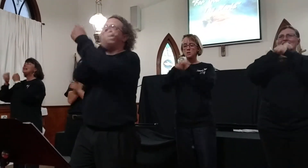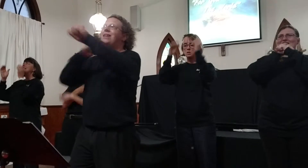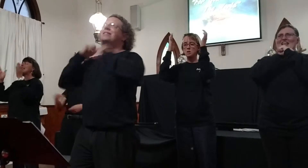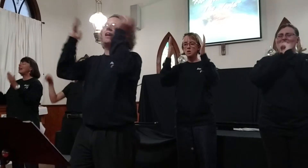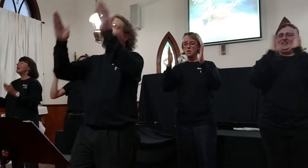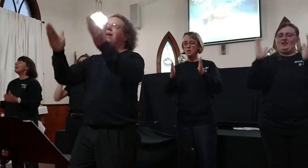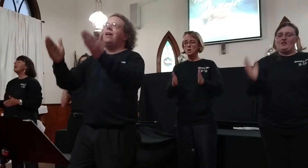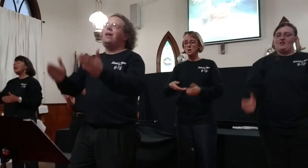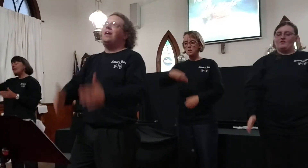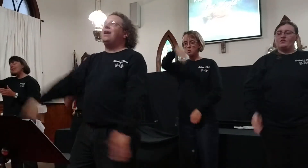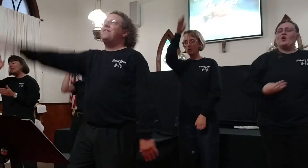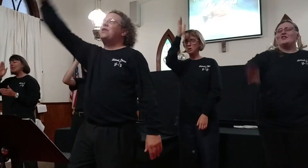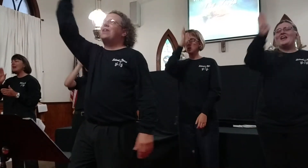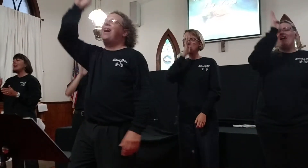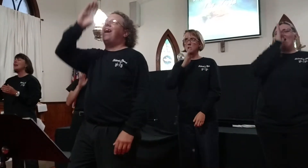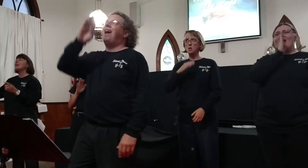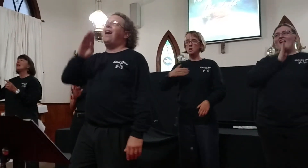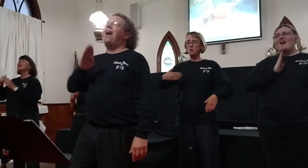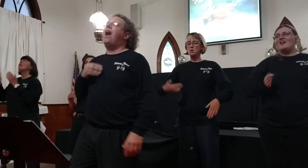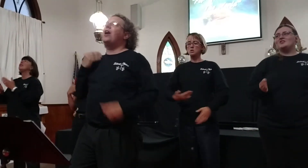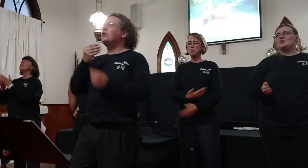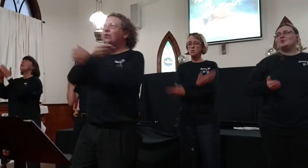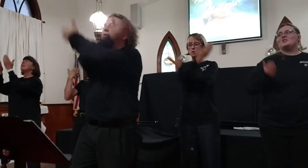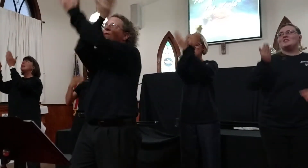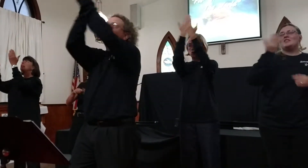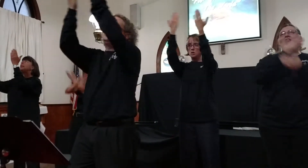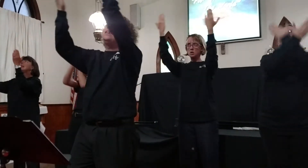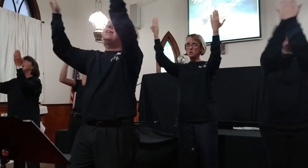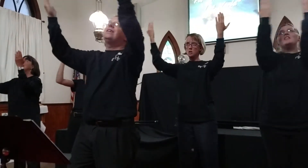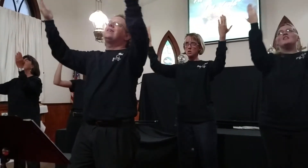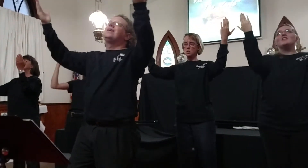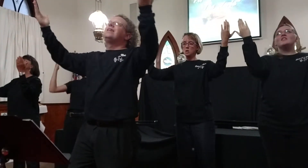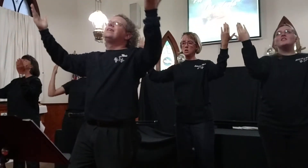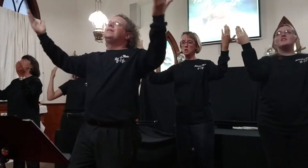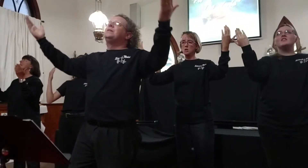My Savior God, to thee